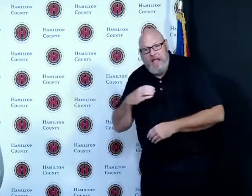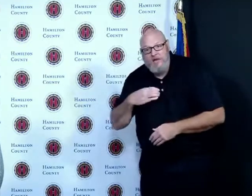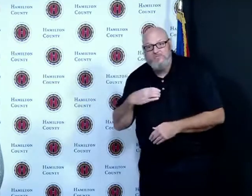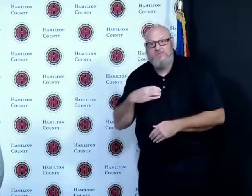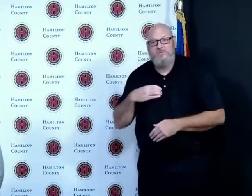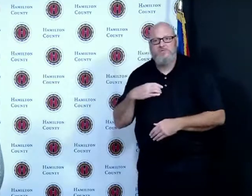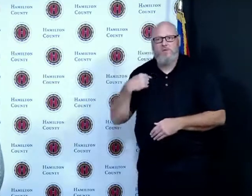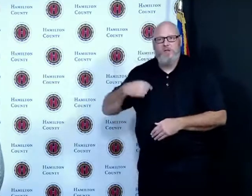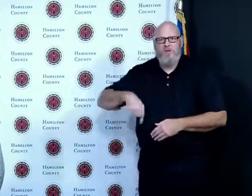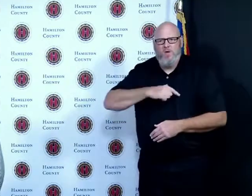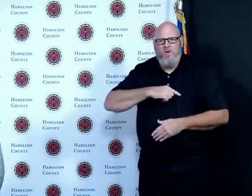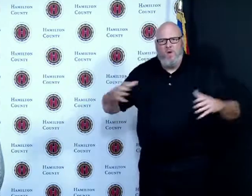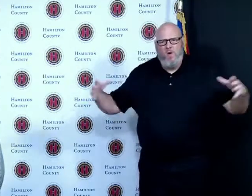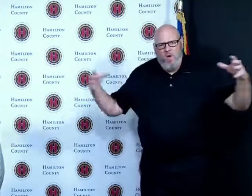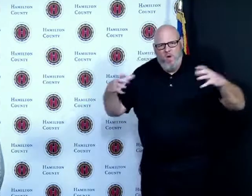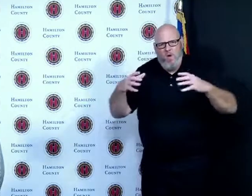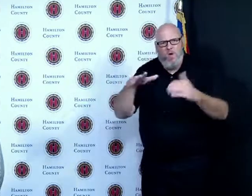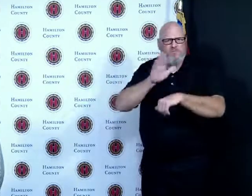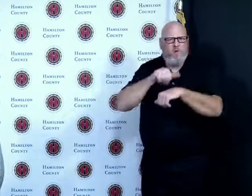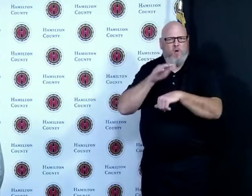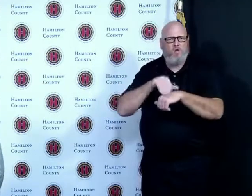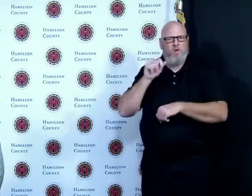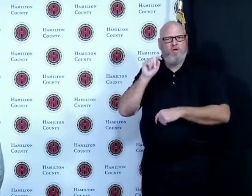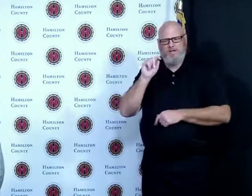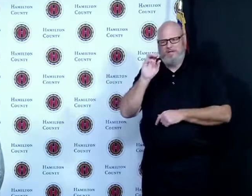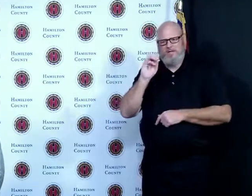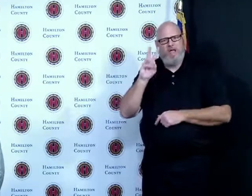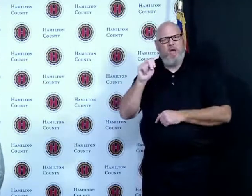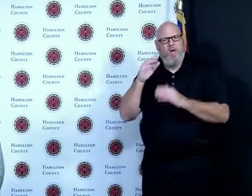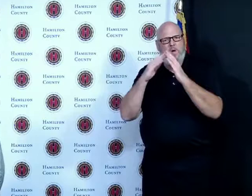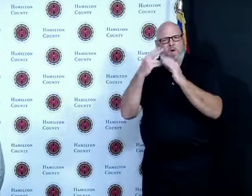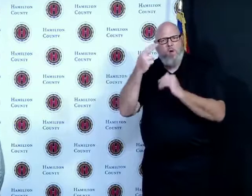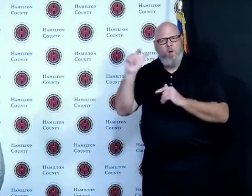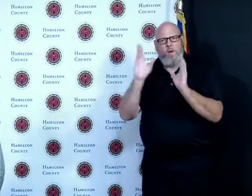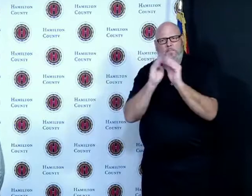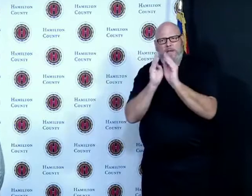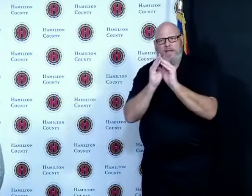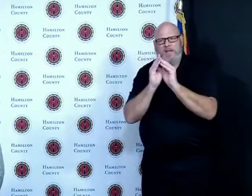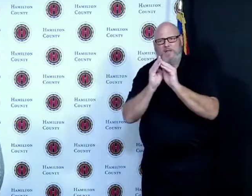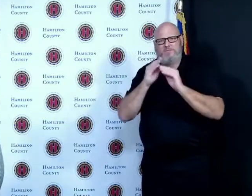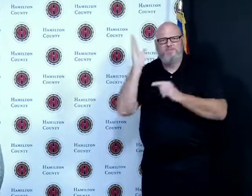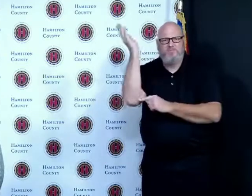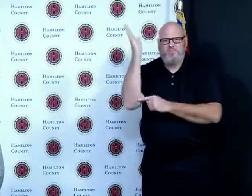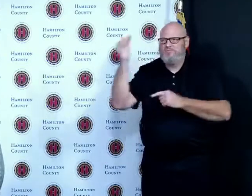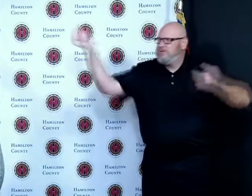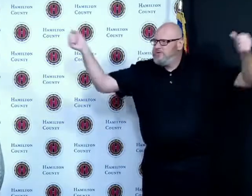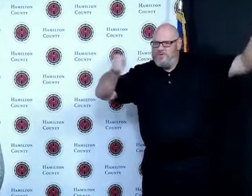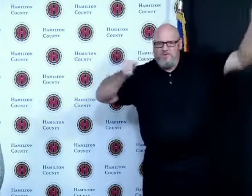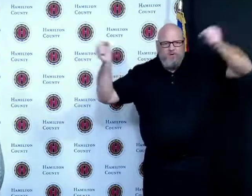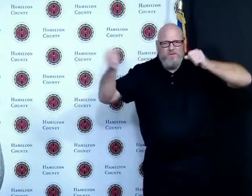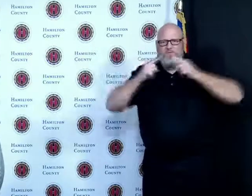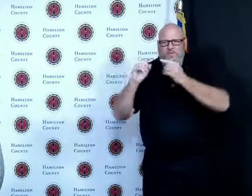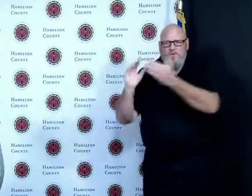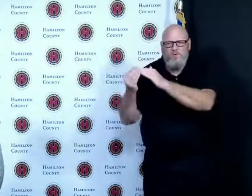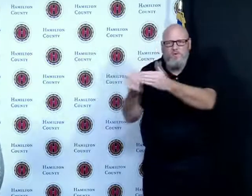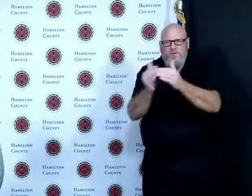to share information from experts we have now conducted over 28 town halls since March 23rd